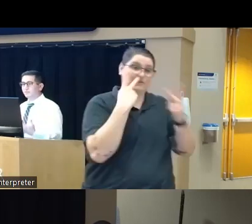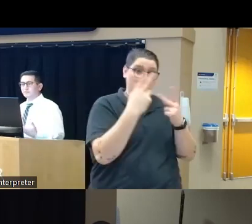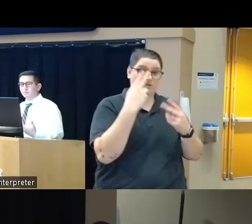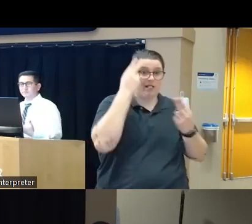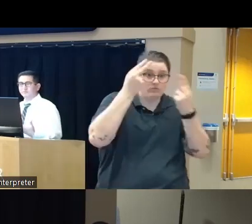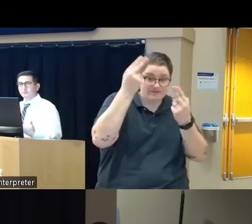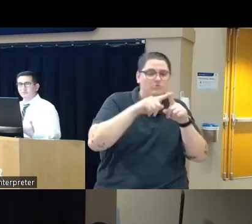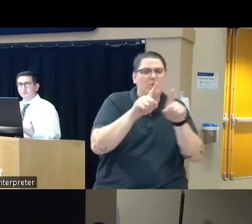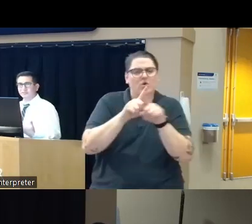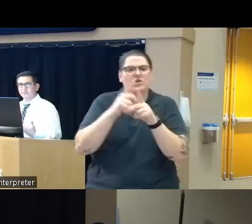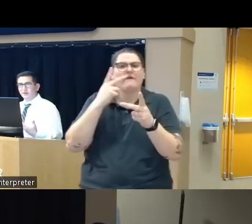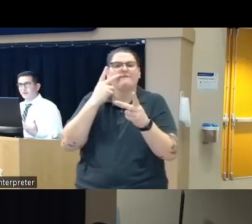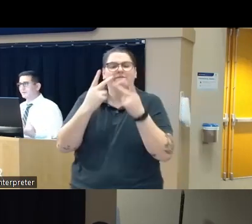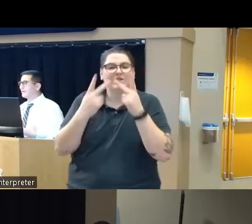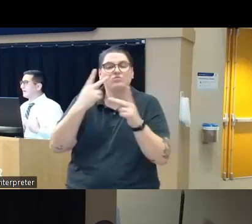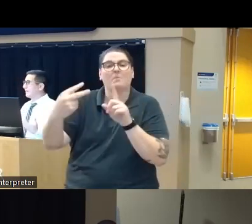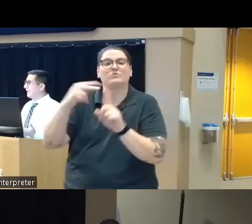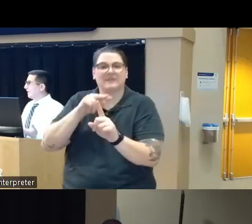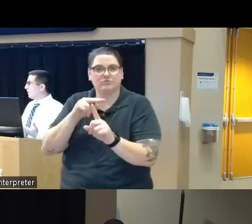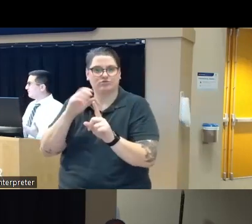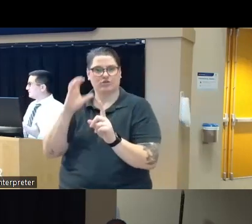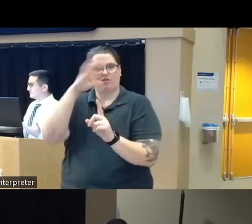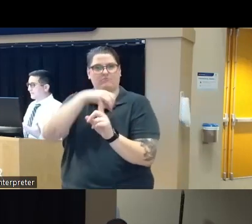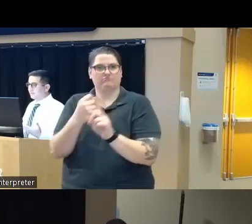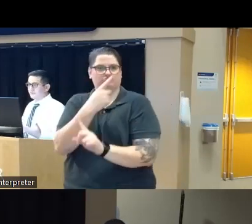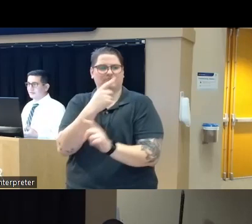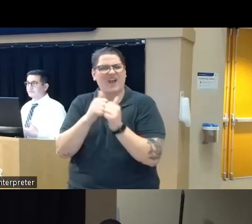are there visual perceptual aberrations that are happening and how often is that happening